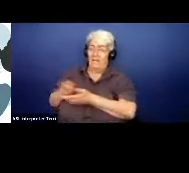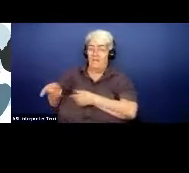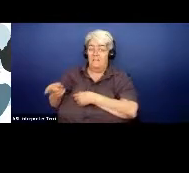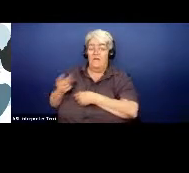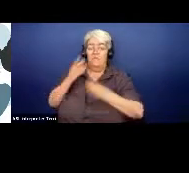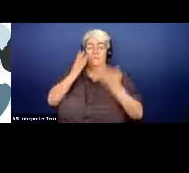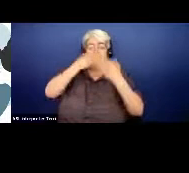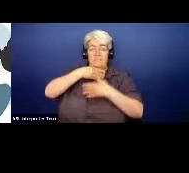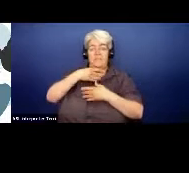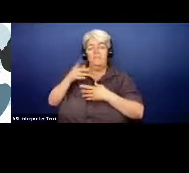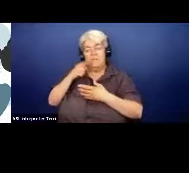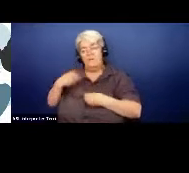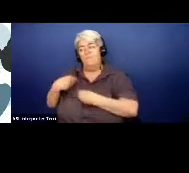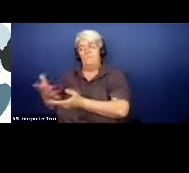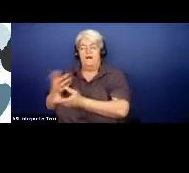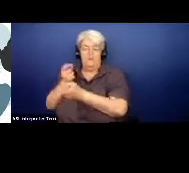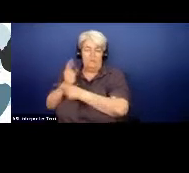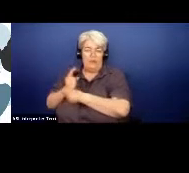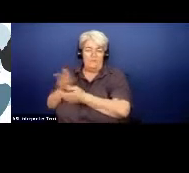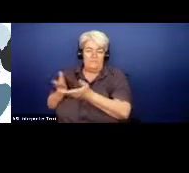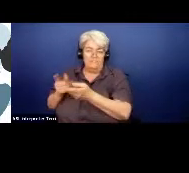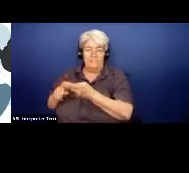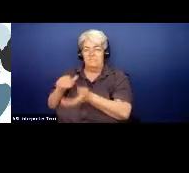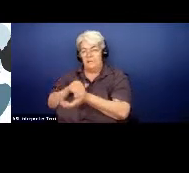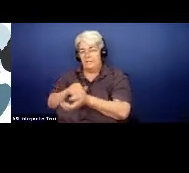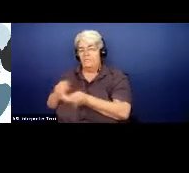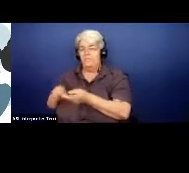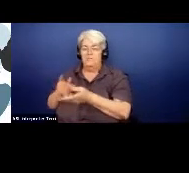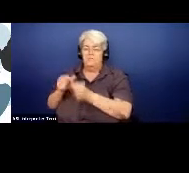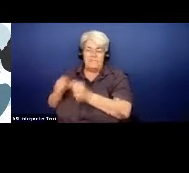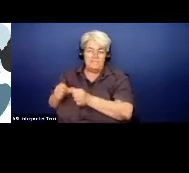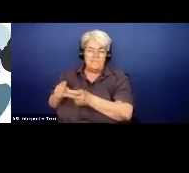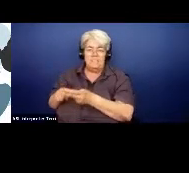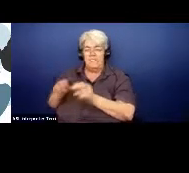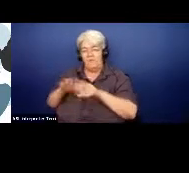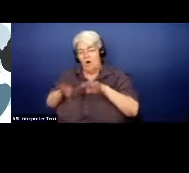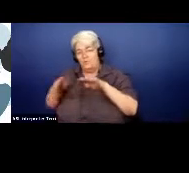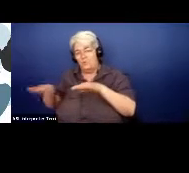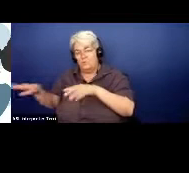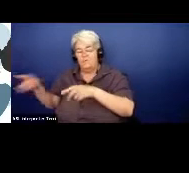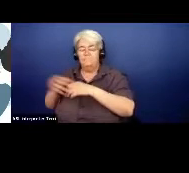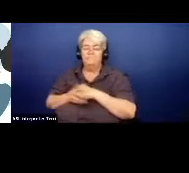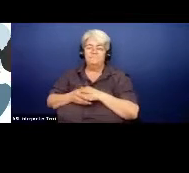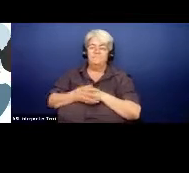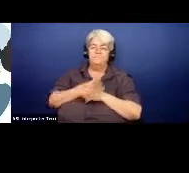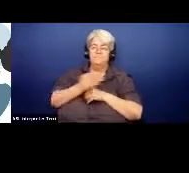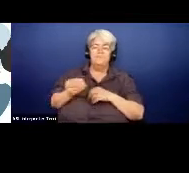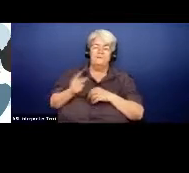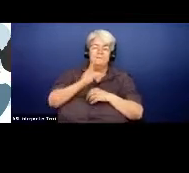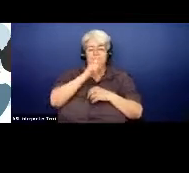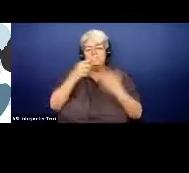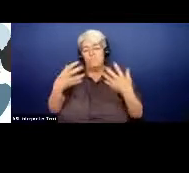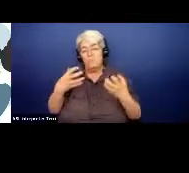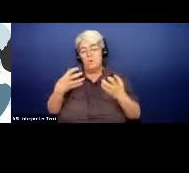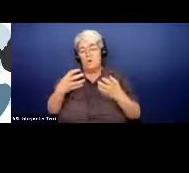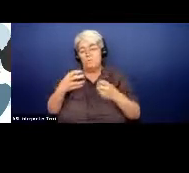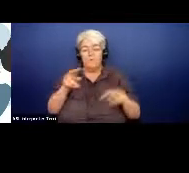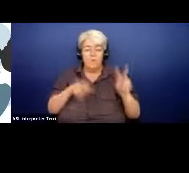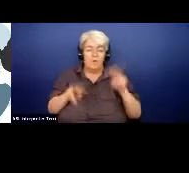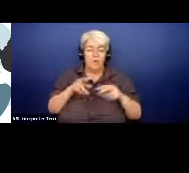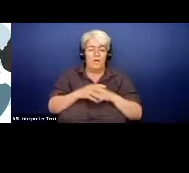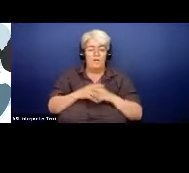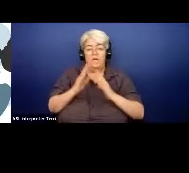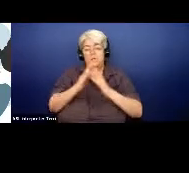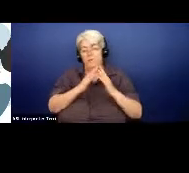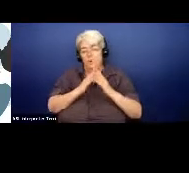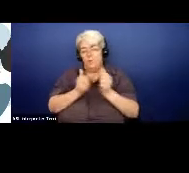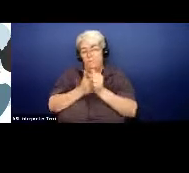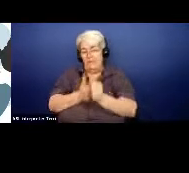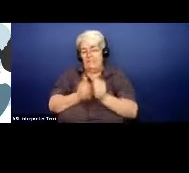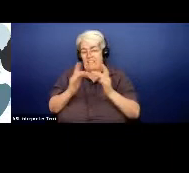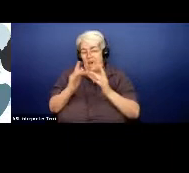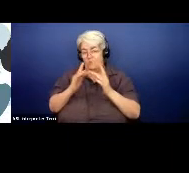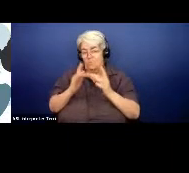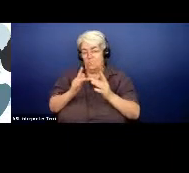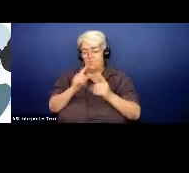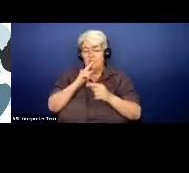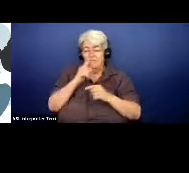the right kind of services. We really want to be looking at community-based outreach.